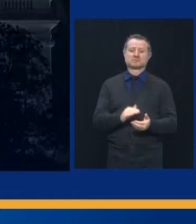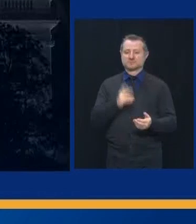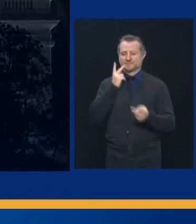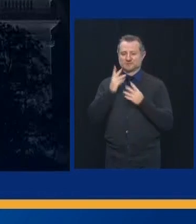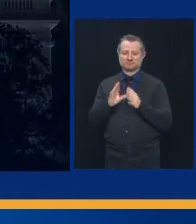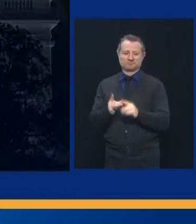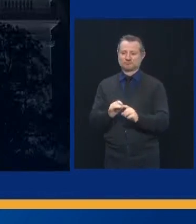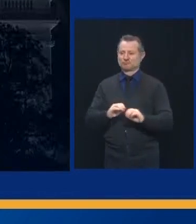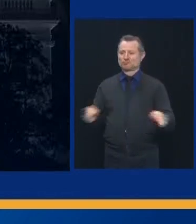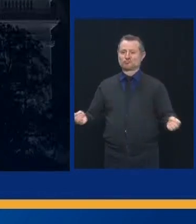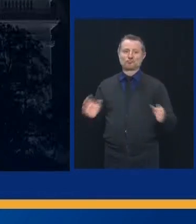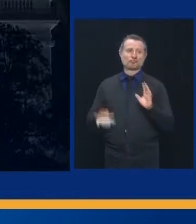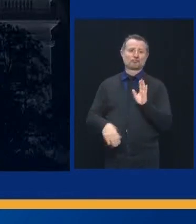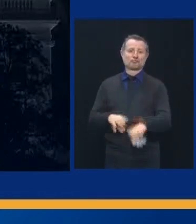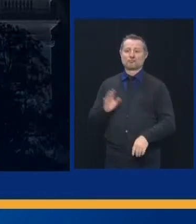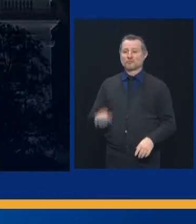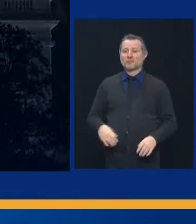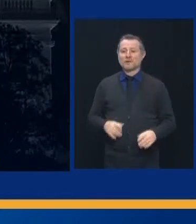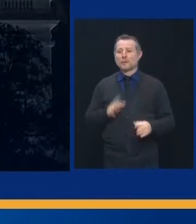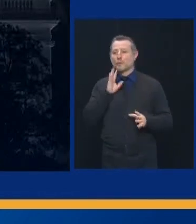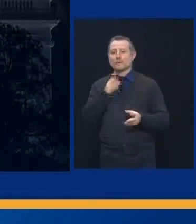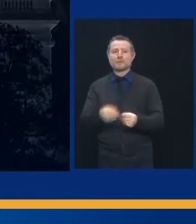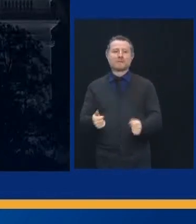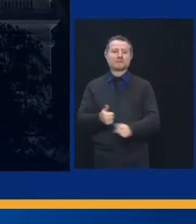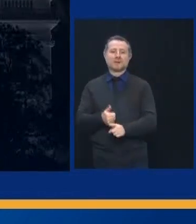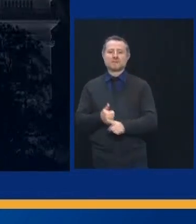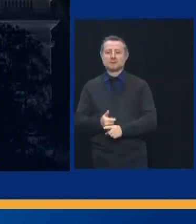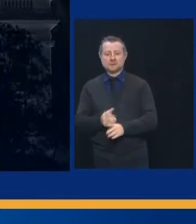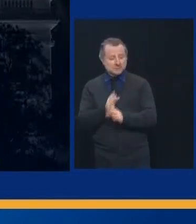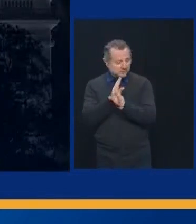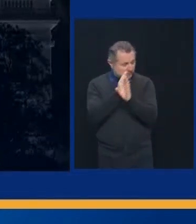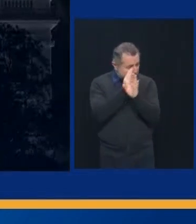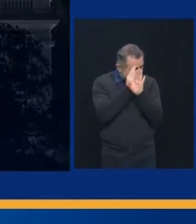REDUCE THE NUMBER OF TESTS. THAT WILL REDUCE THE NUMBER OF